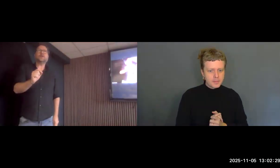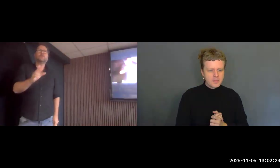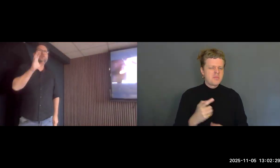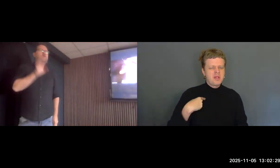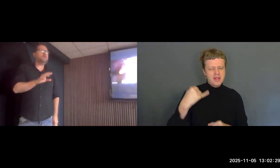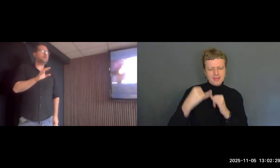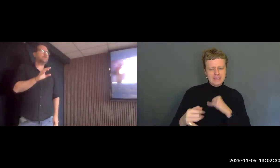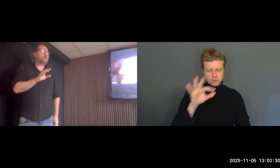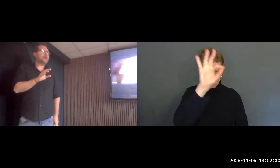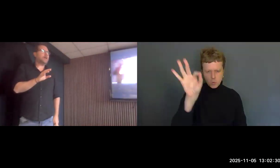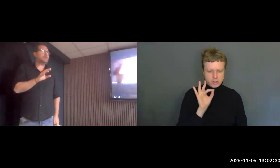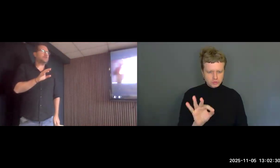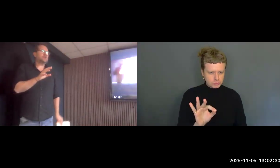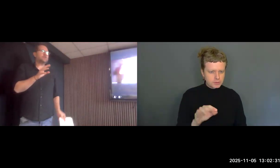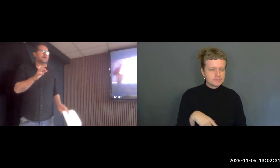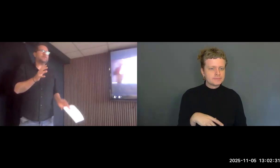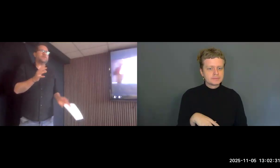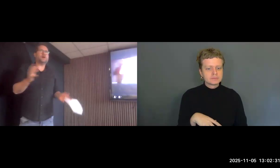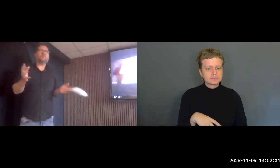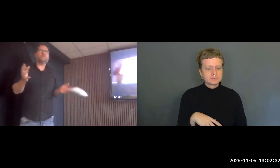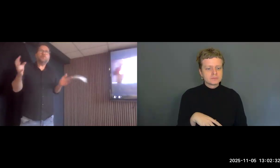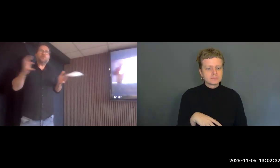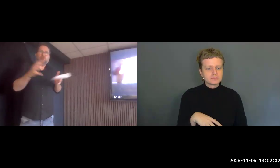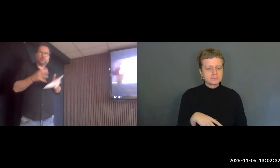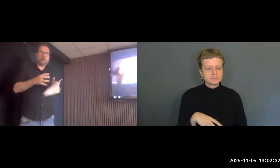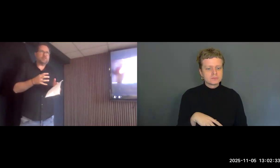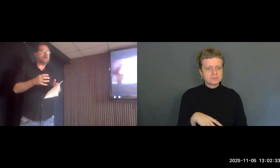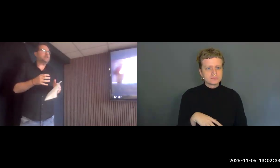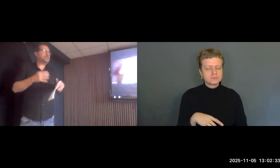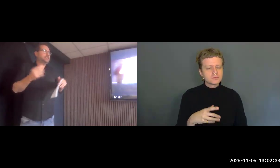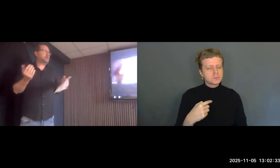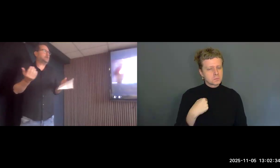Do you also get, at a certain time, a merger of signs?